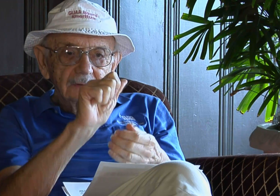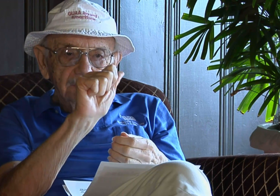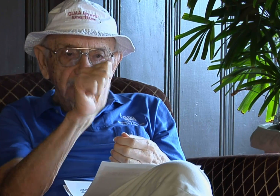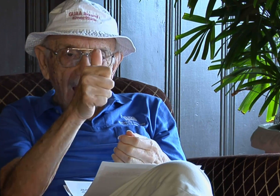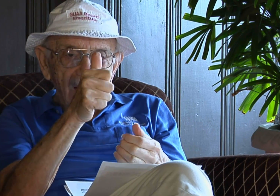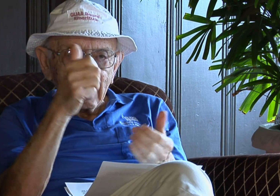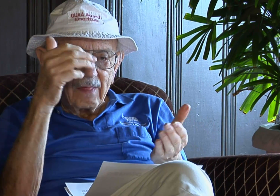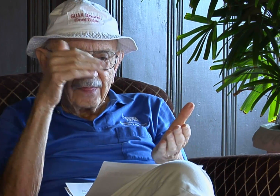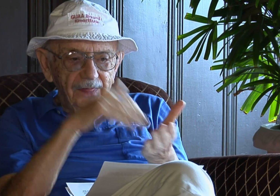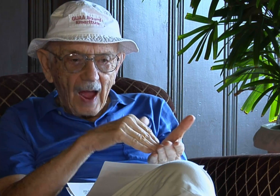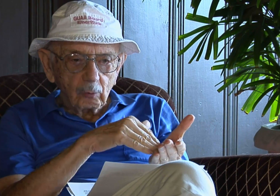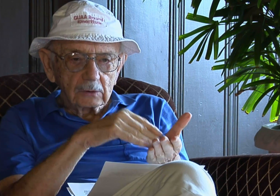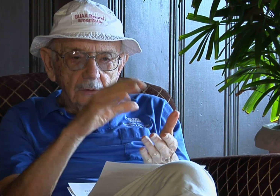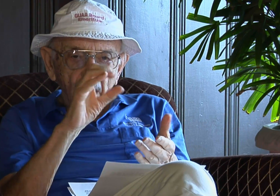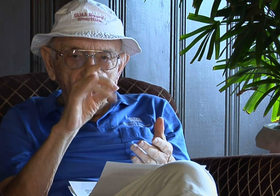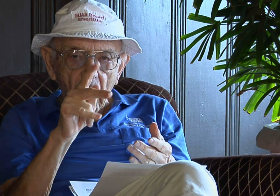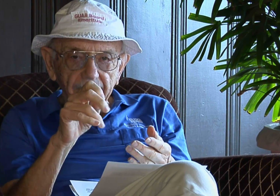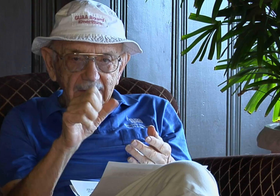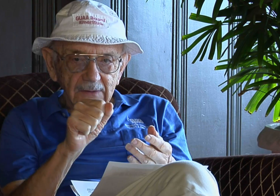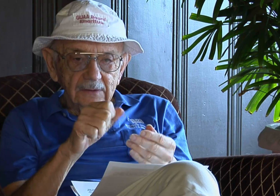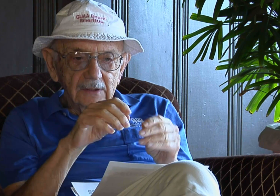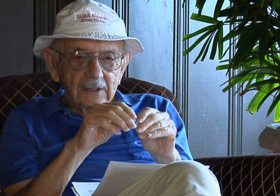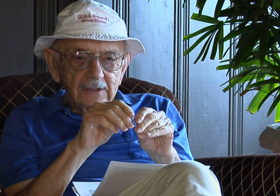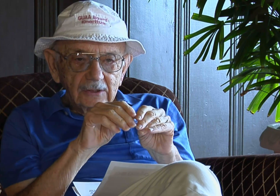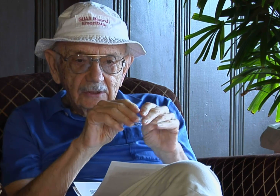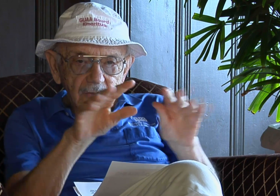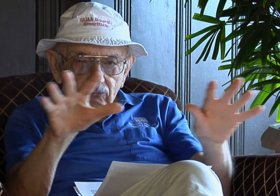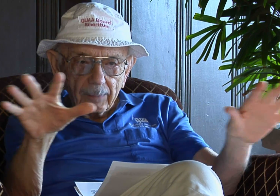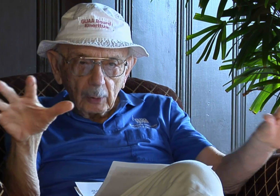We printed 10,000 copies and distributed it